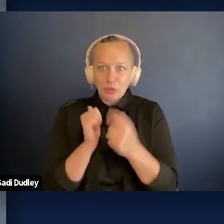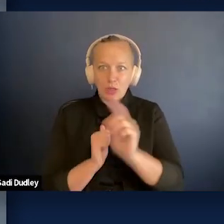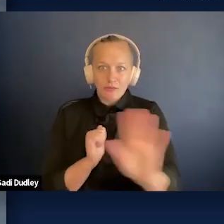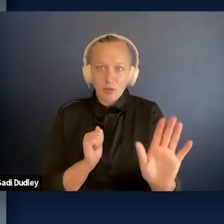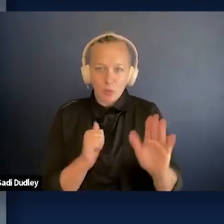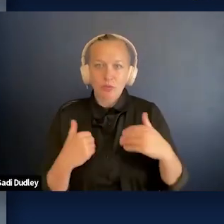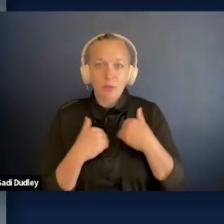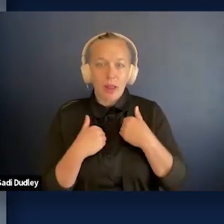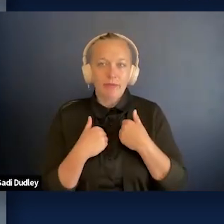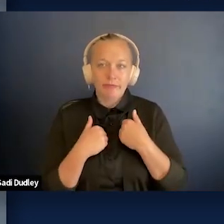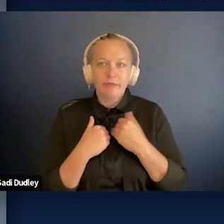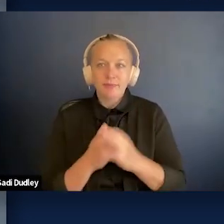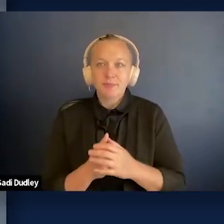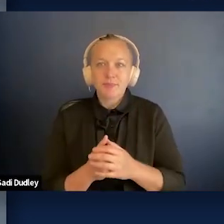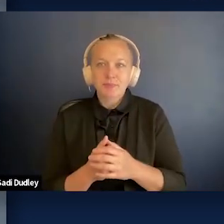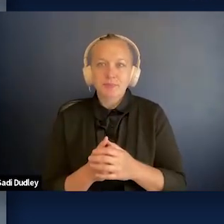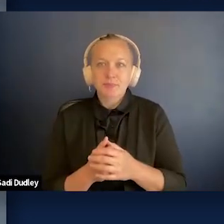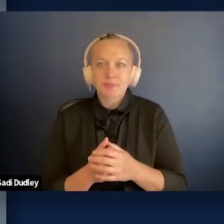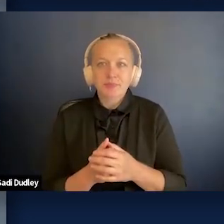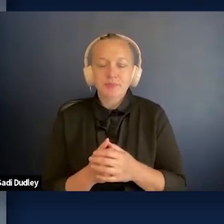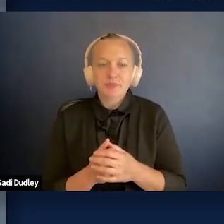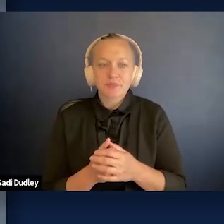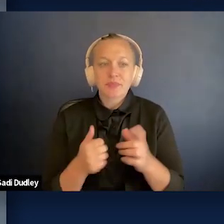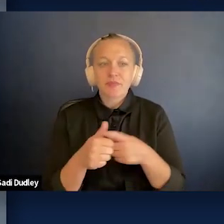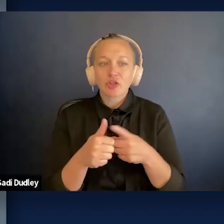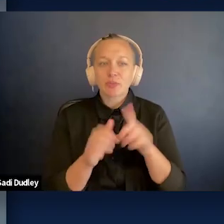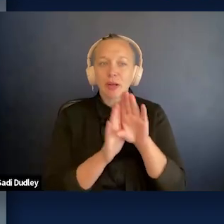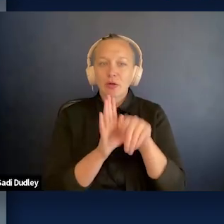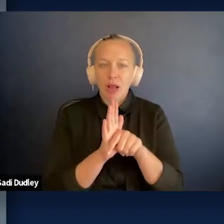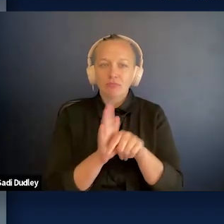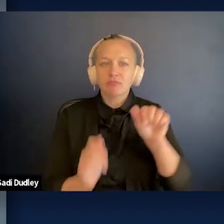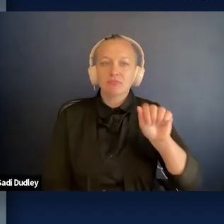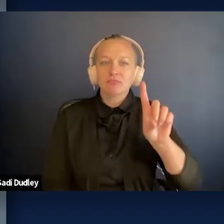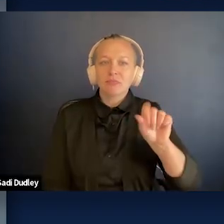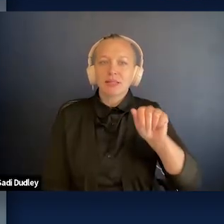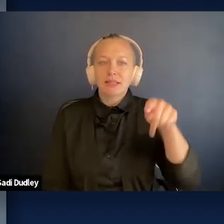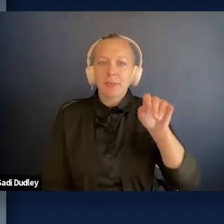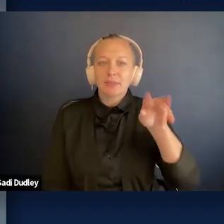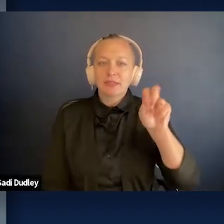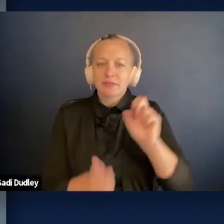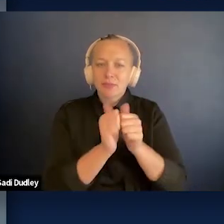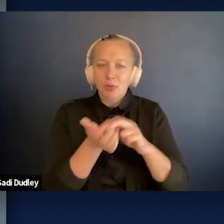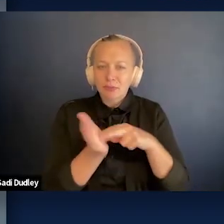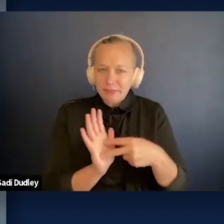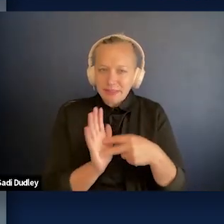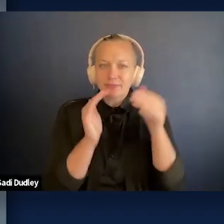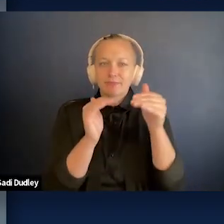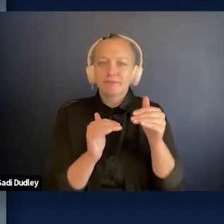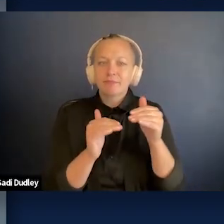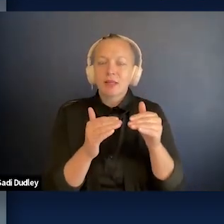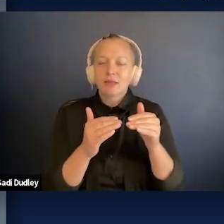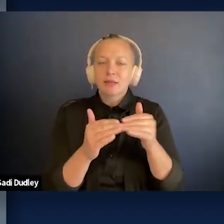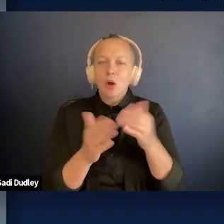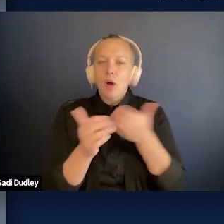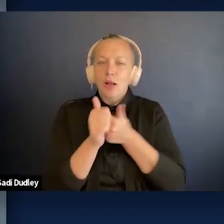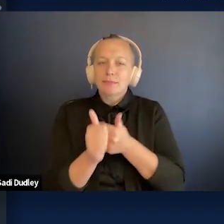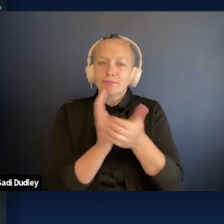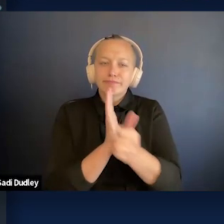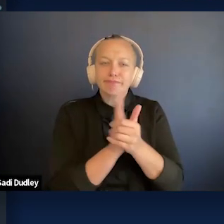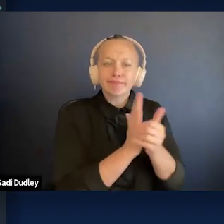So first, for the background, we'll talk about what adaptive sports are, and then talk about two conceptual frameworks that inform the study, and then describe what prescription to play is.